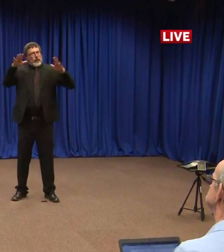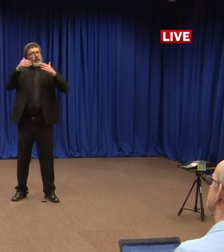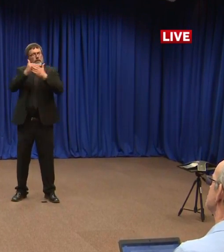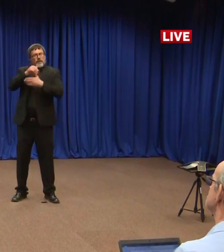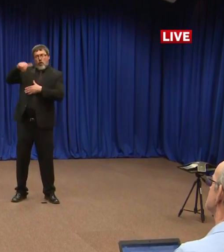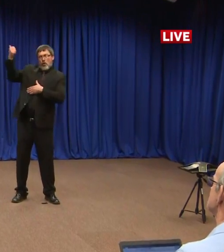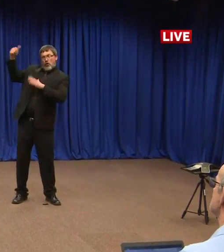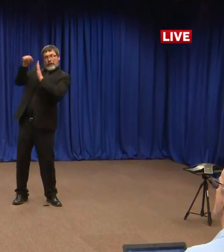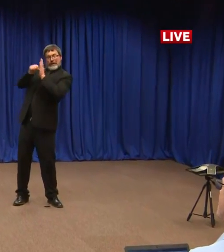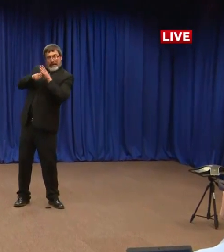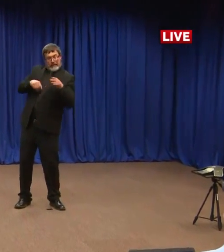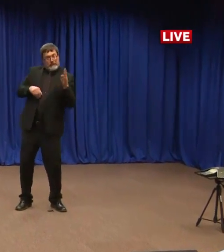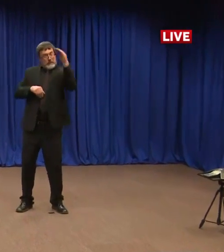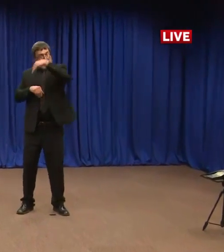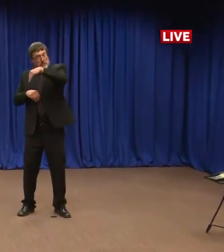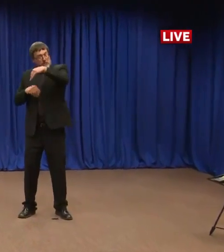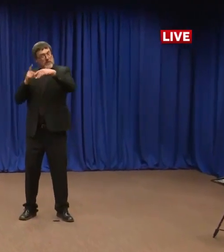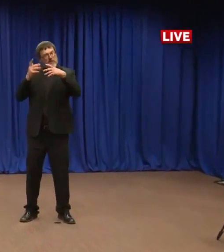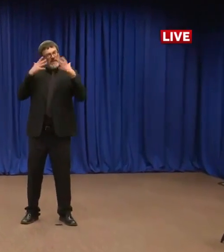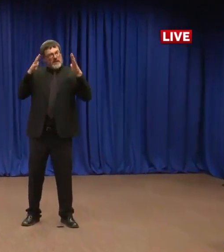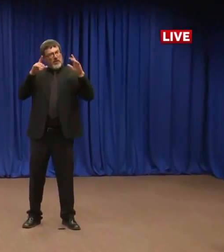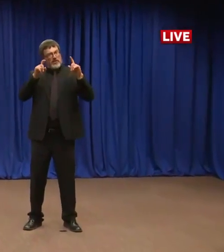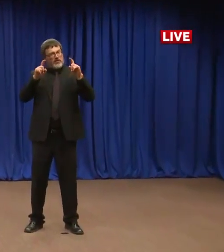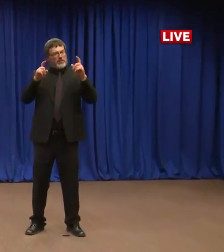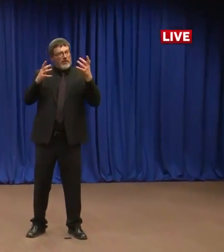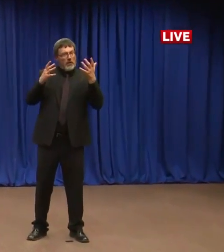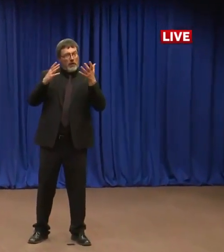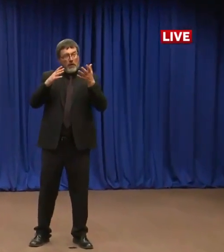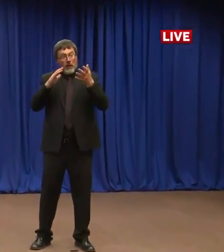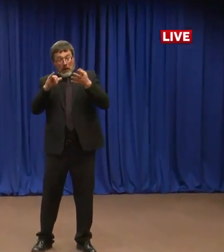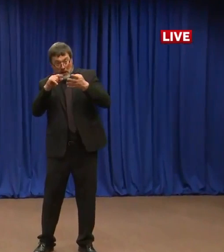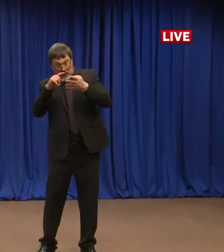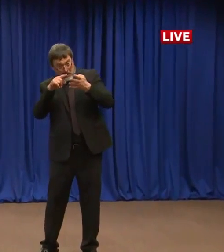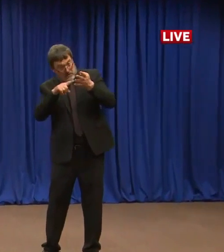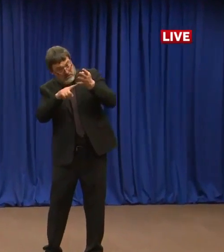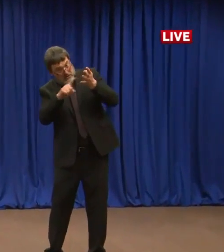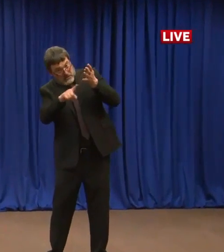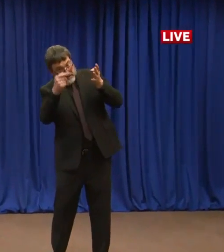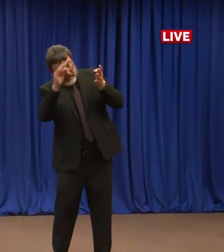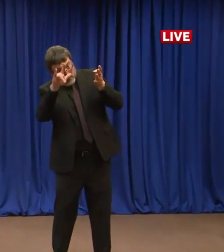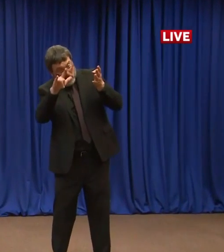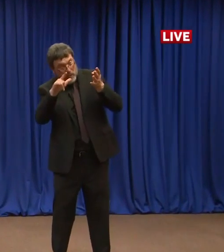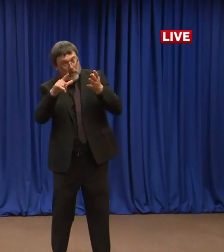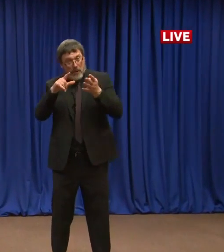SO THE QUESTION IS WILL THE PEAK THE PEAK THAT WE ORIGINALLY PREDICTED AS POTENTIALLY LATE APRIL OR EARLY MAY.